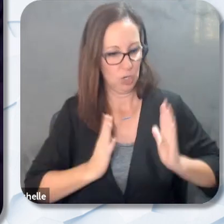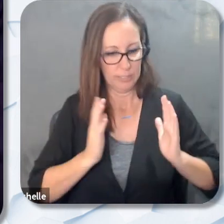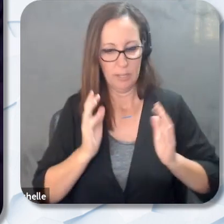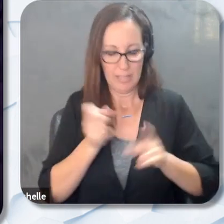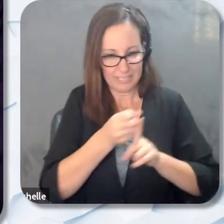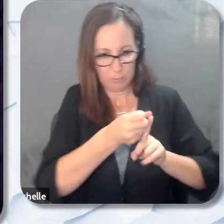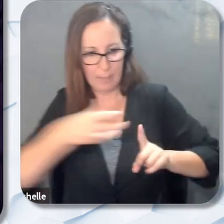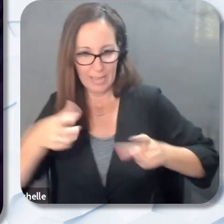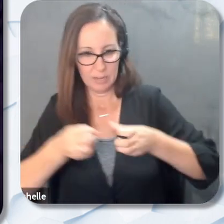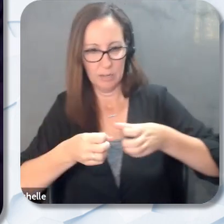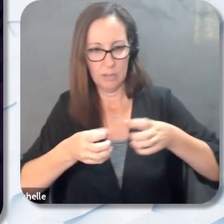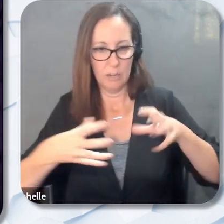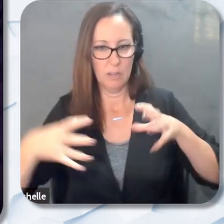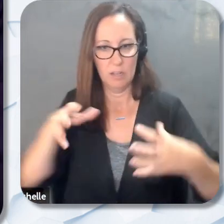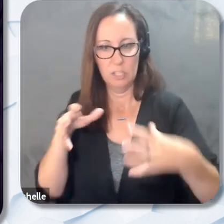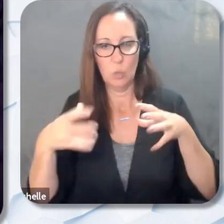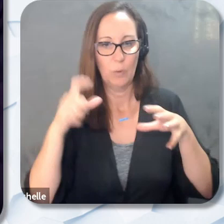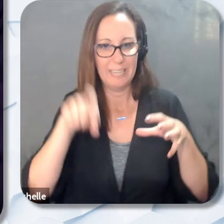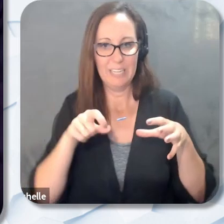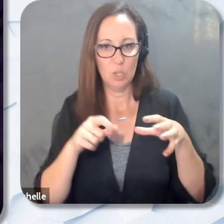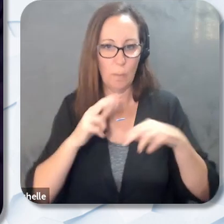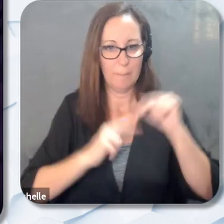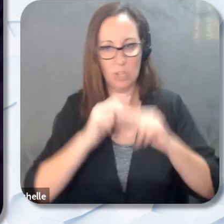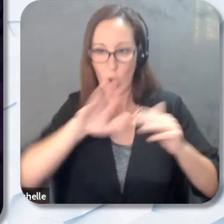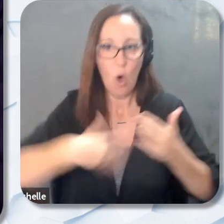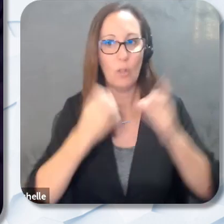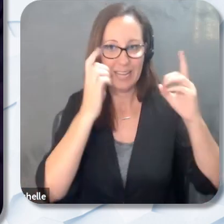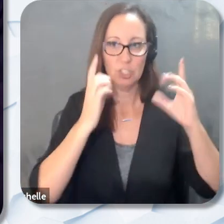building a supply of early educators, overall, not just for one component of the system.